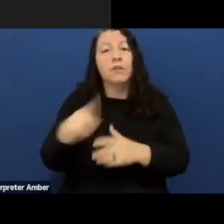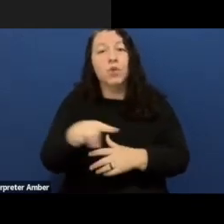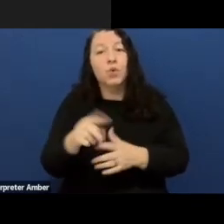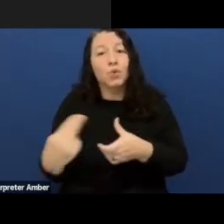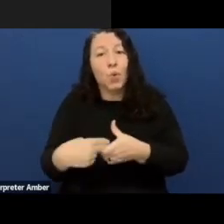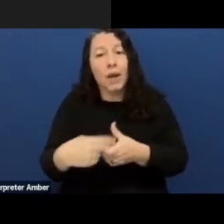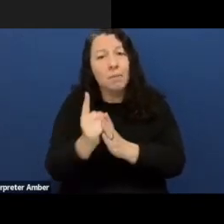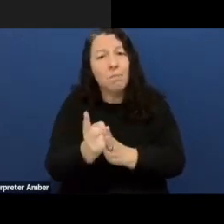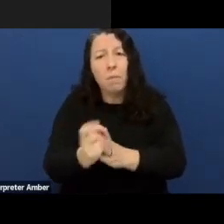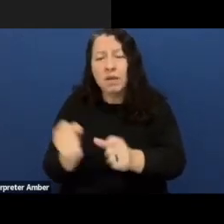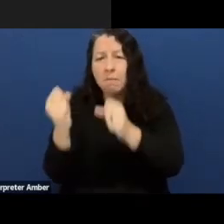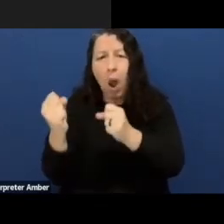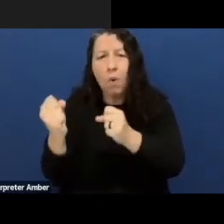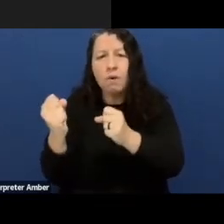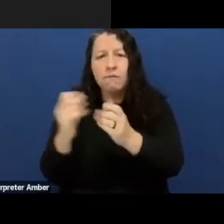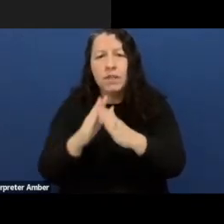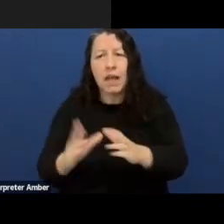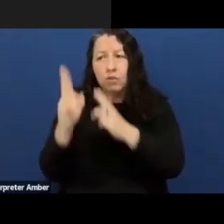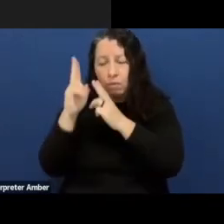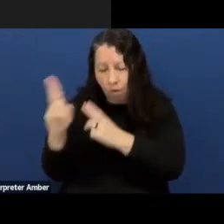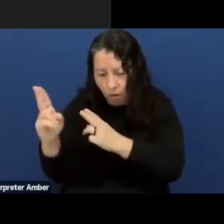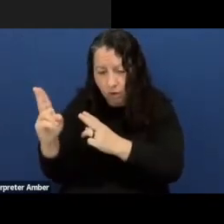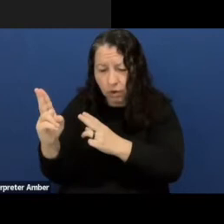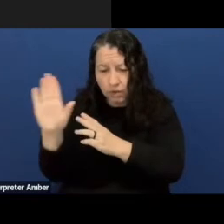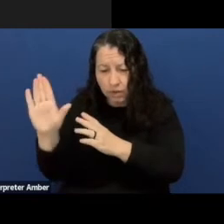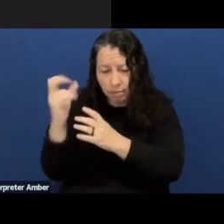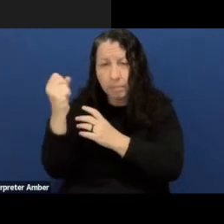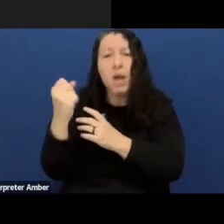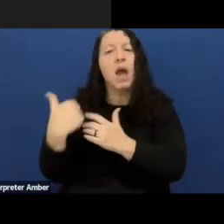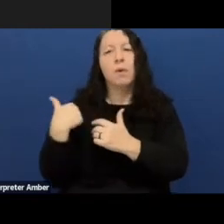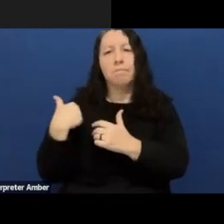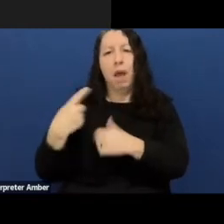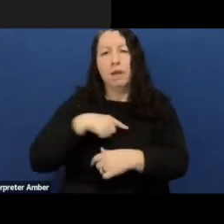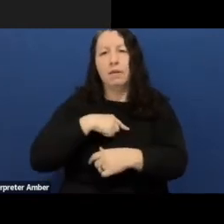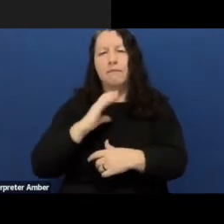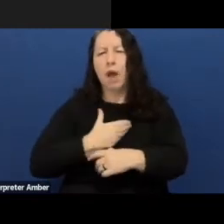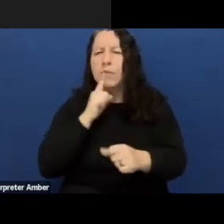We dedicate today's session to them. We ask you to join us in a moment of powerful silence